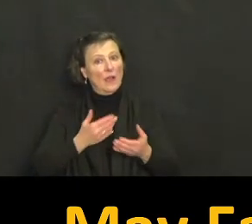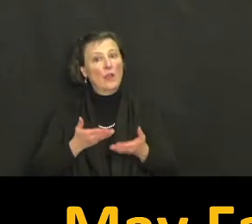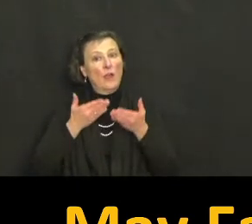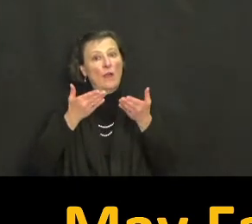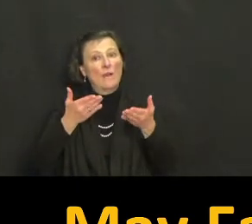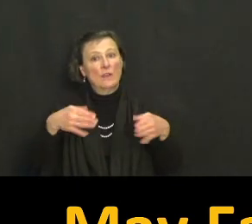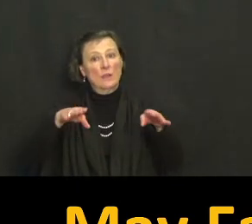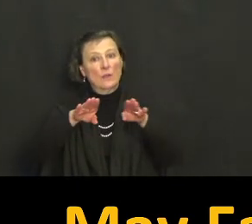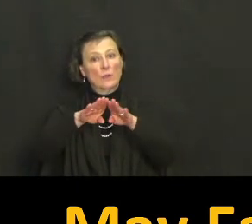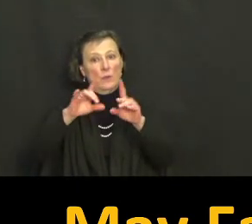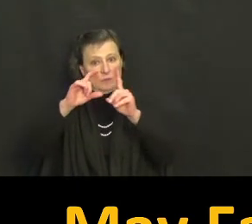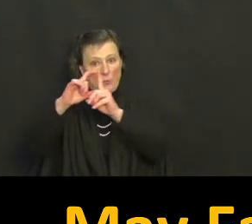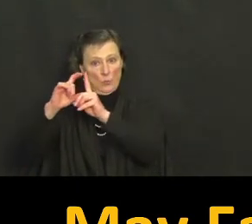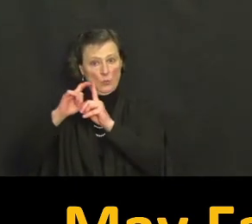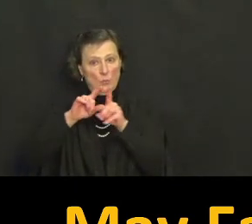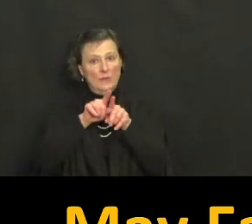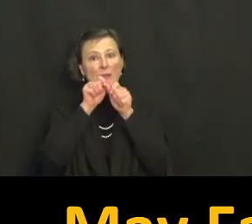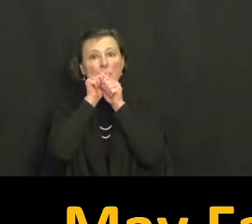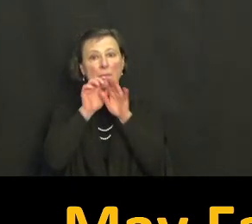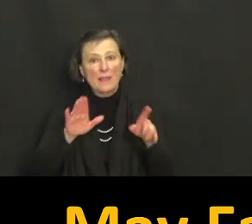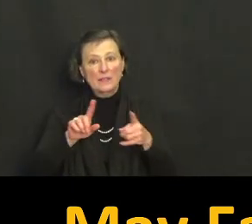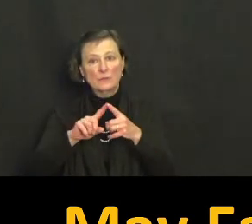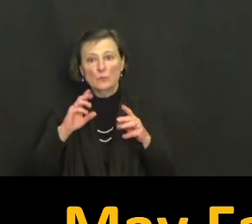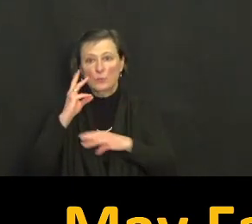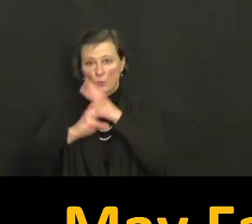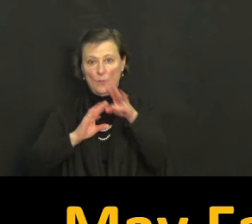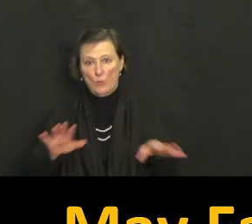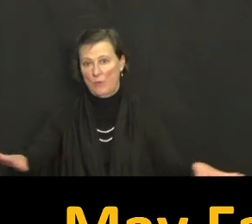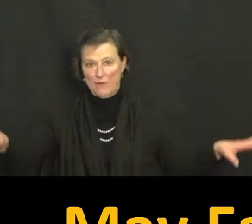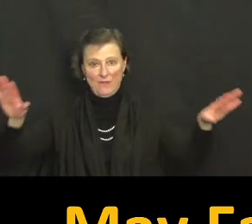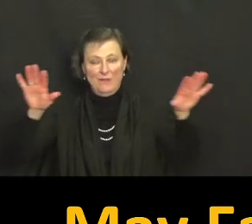words as a blessing to the world.